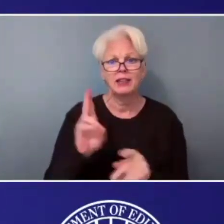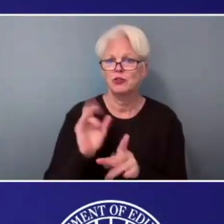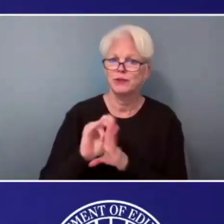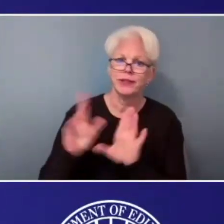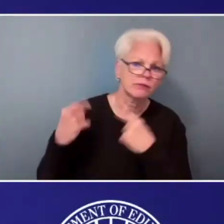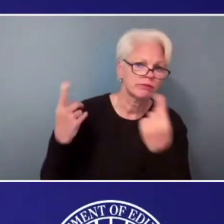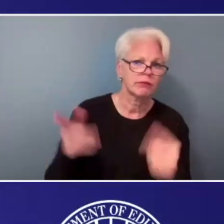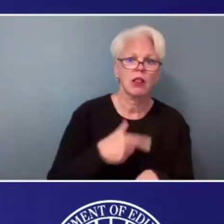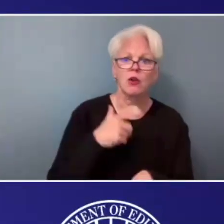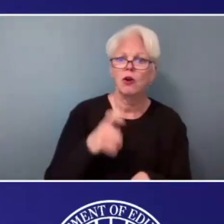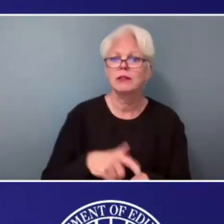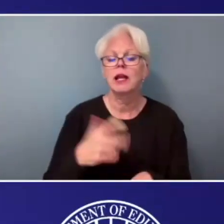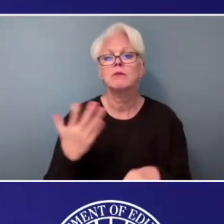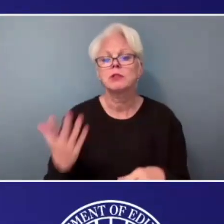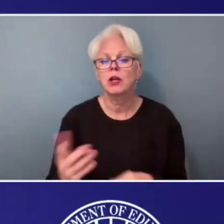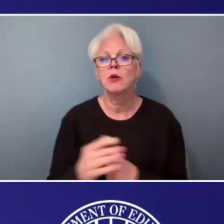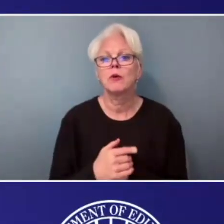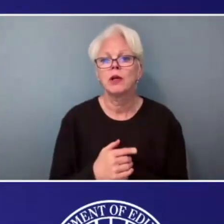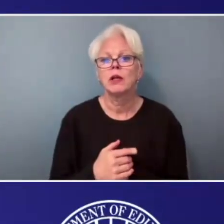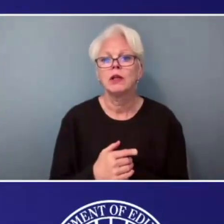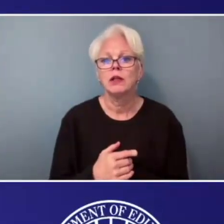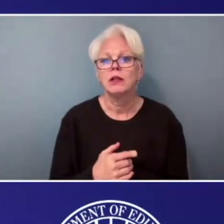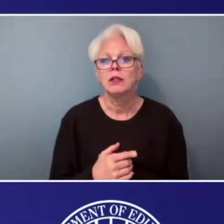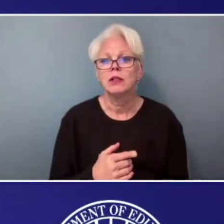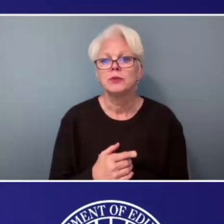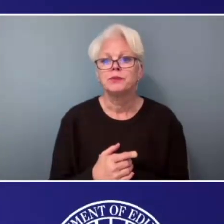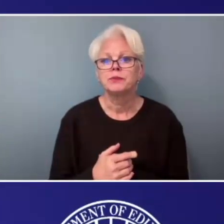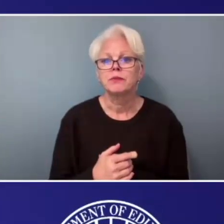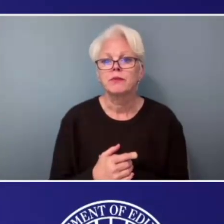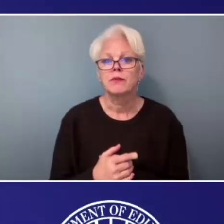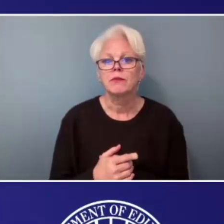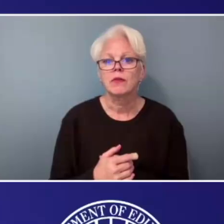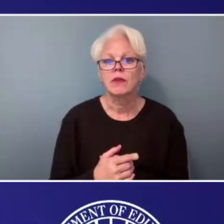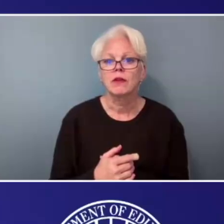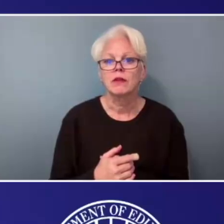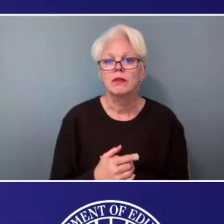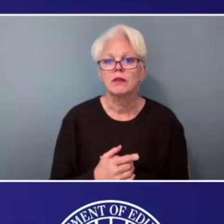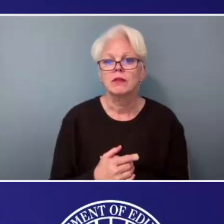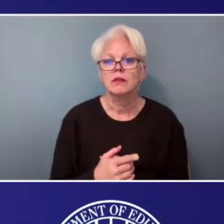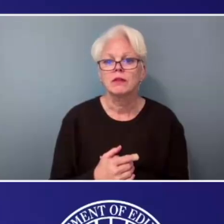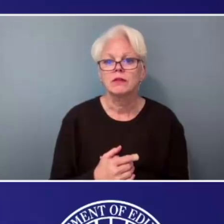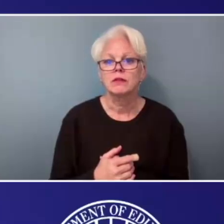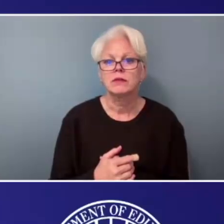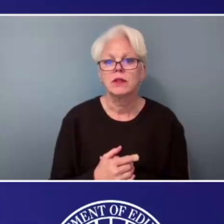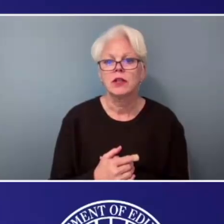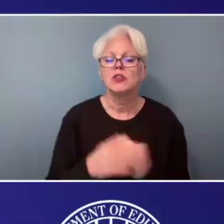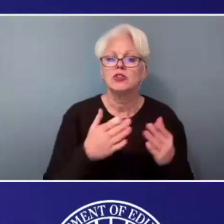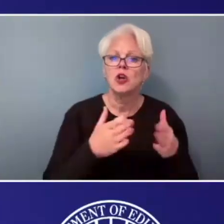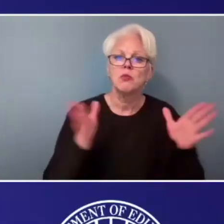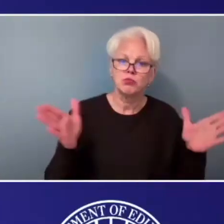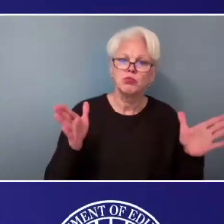And so it goes from sort of broad classification to a narrow.